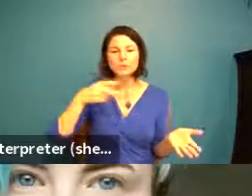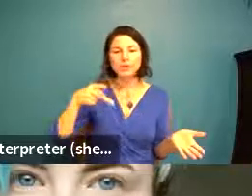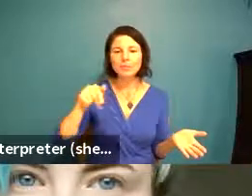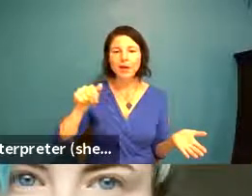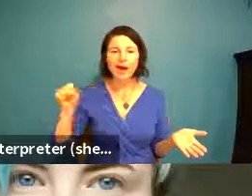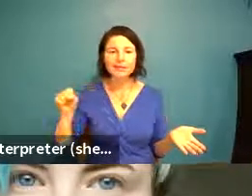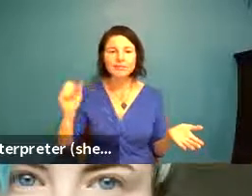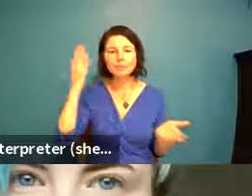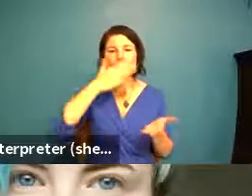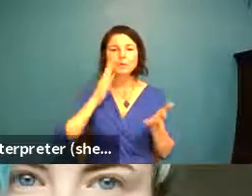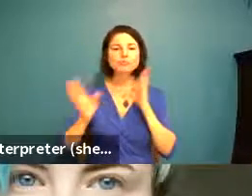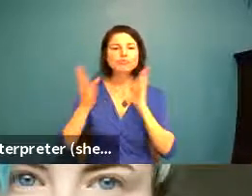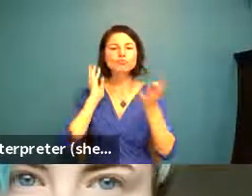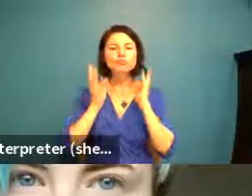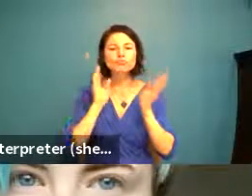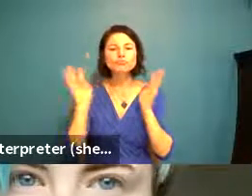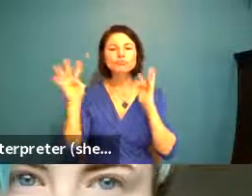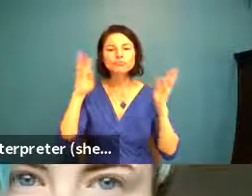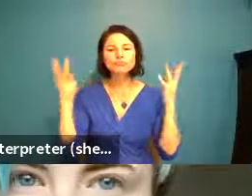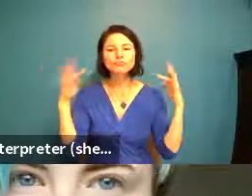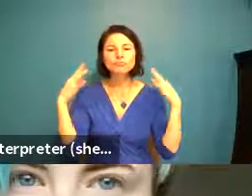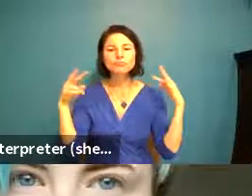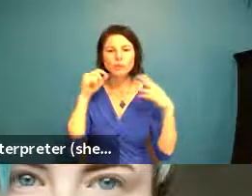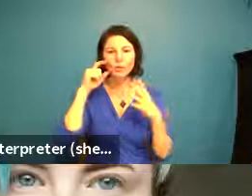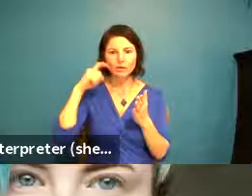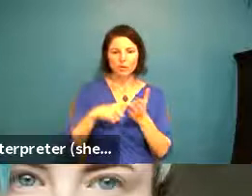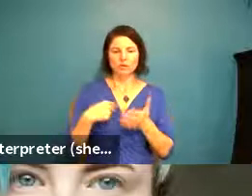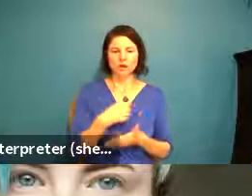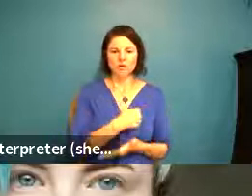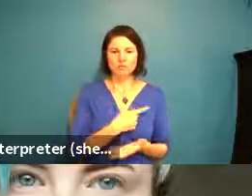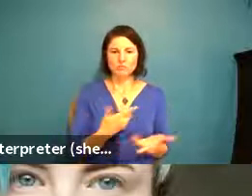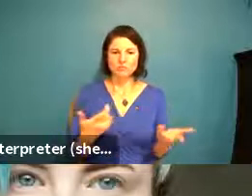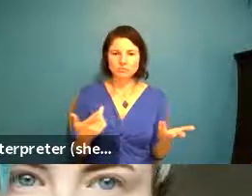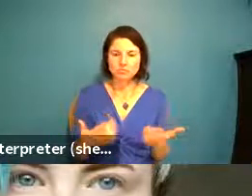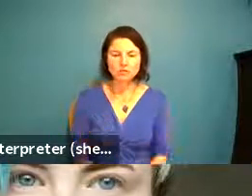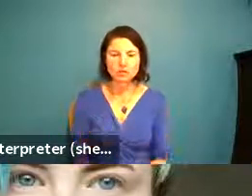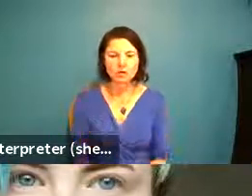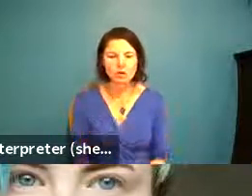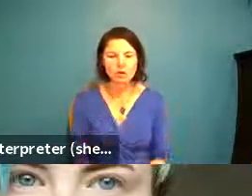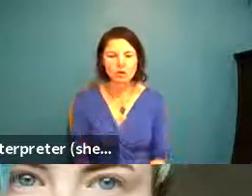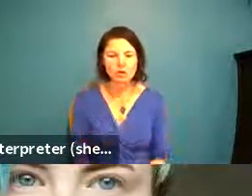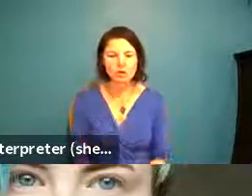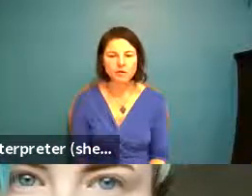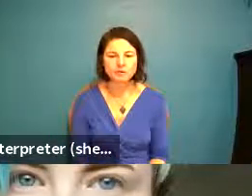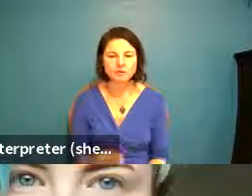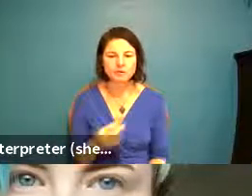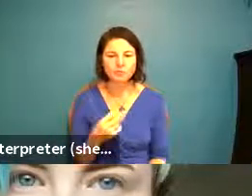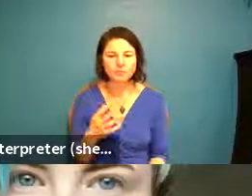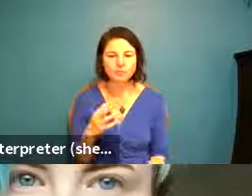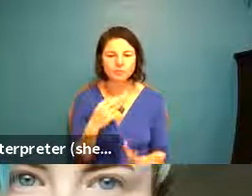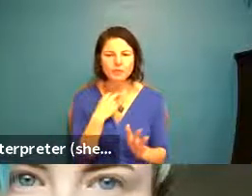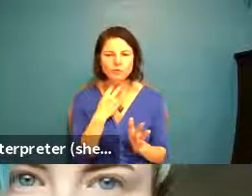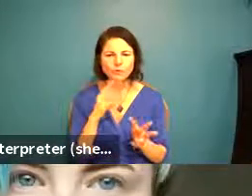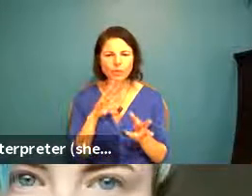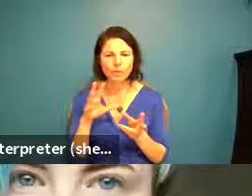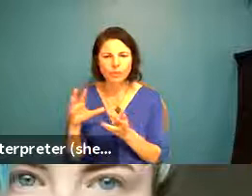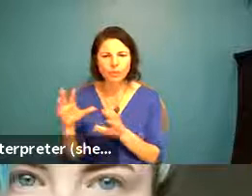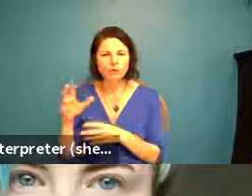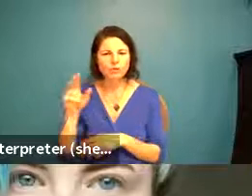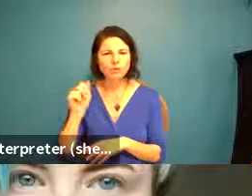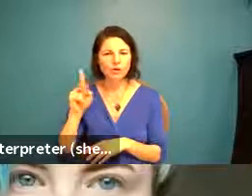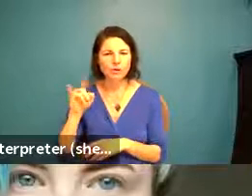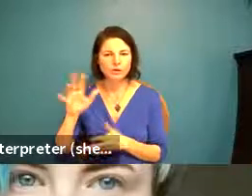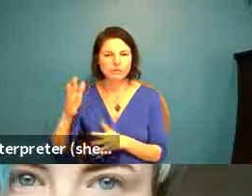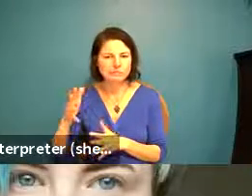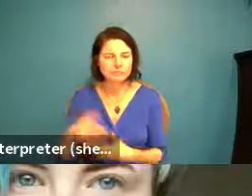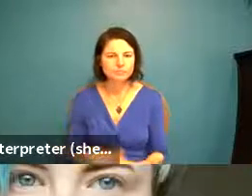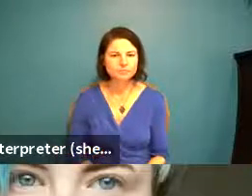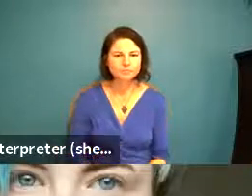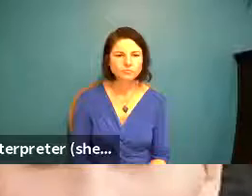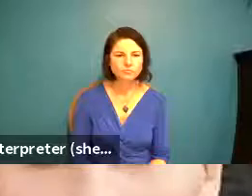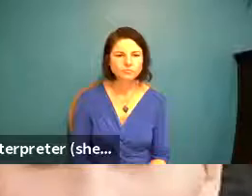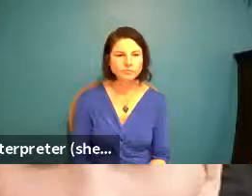undergo hormones or surgery, and we experience a little bit less, a little bit lower to transition. Non binary individuals,